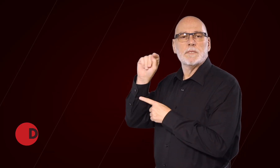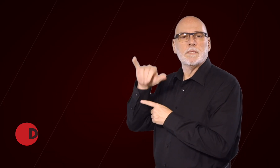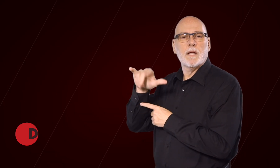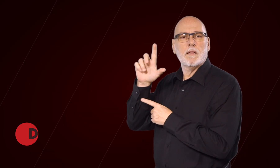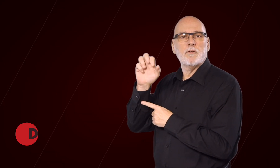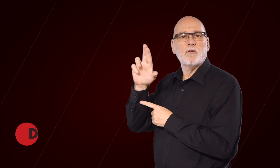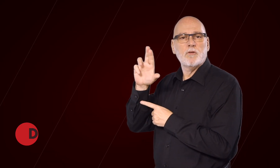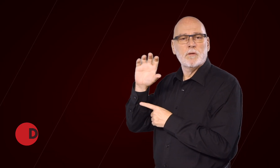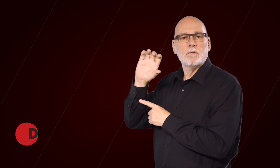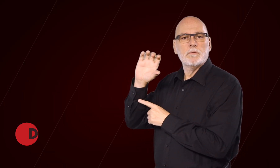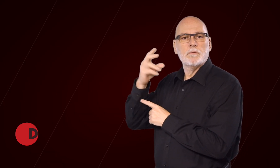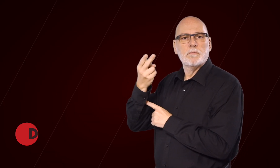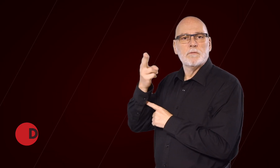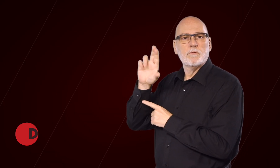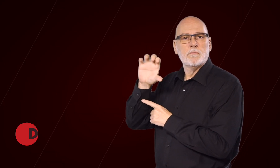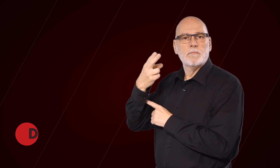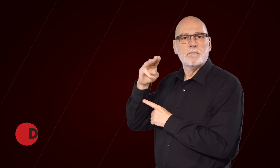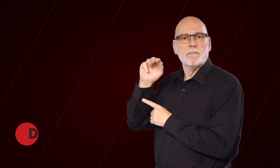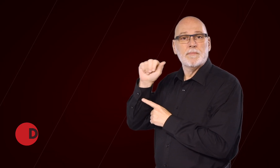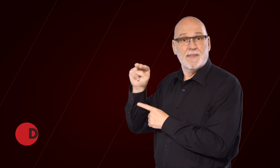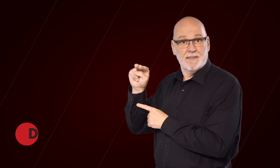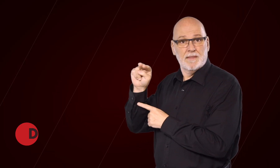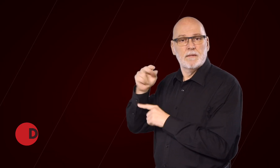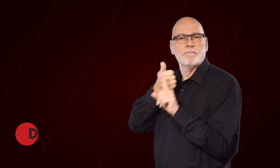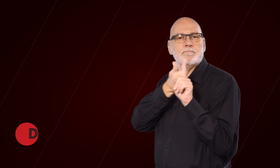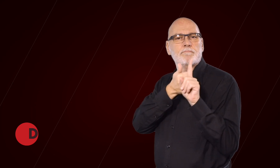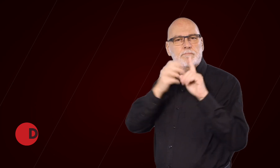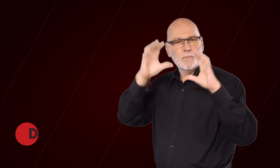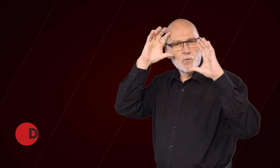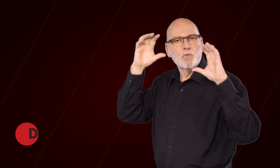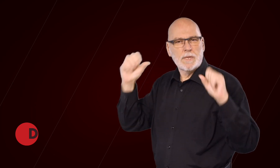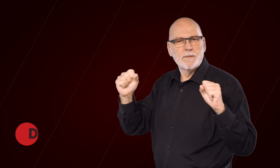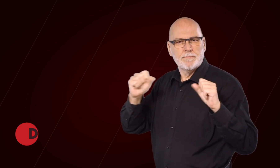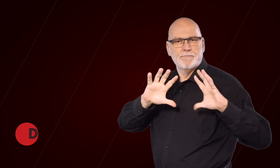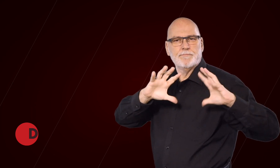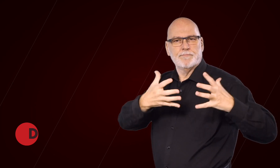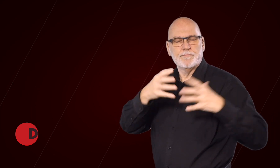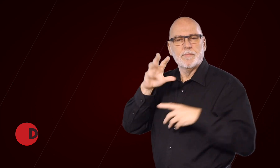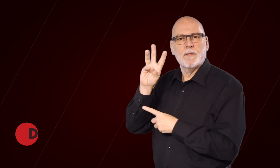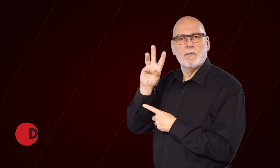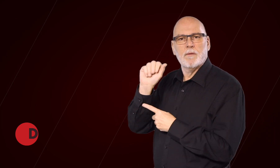[ANSELMO]: Tyler Churchman, president says their group